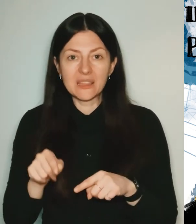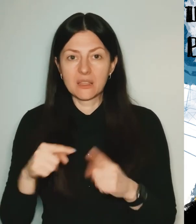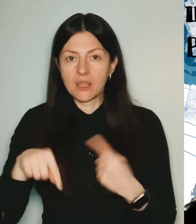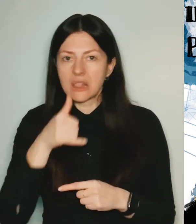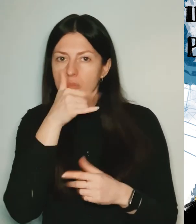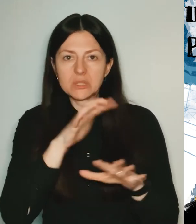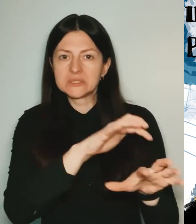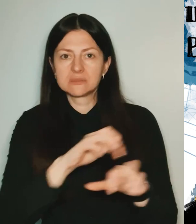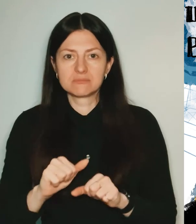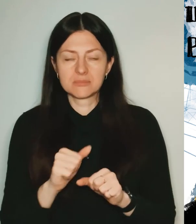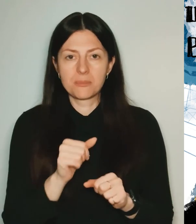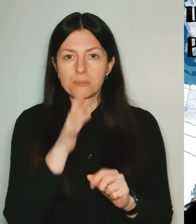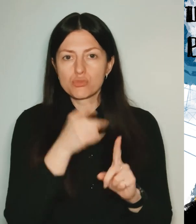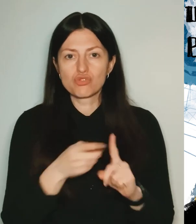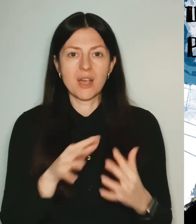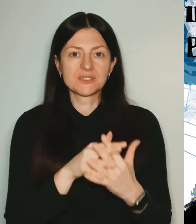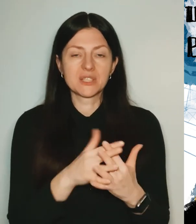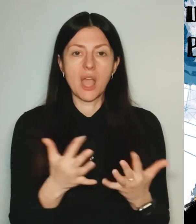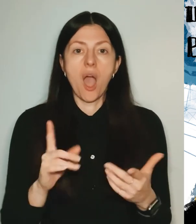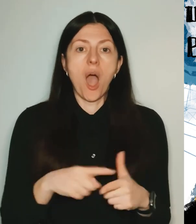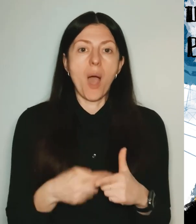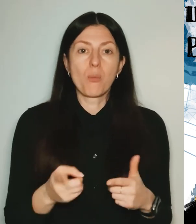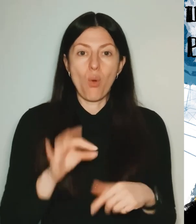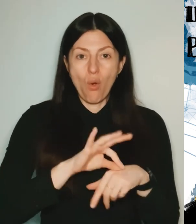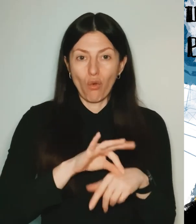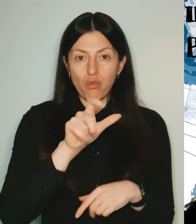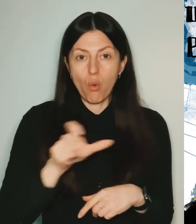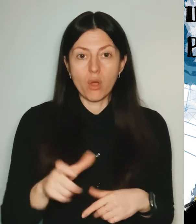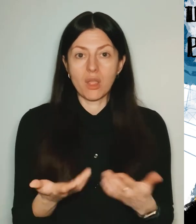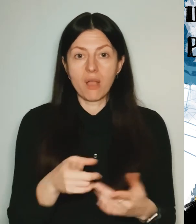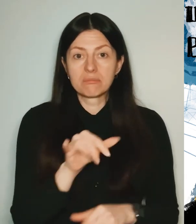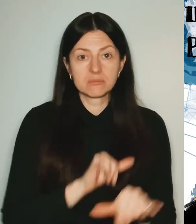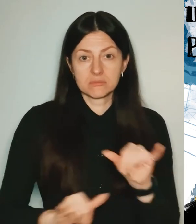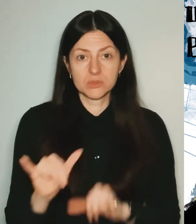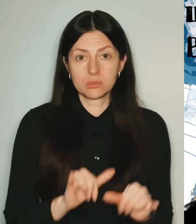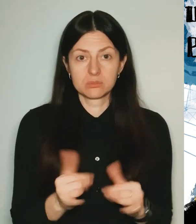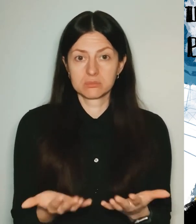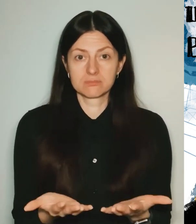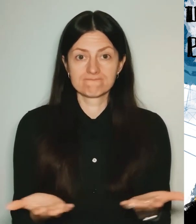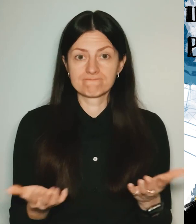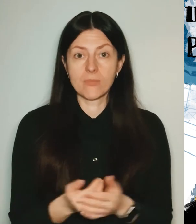them home or just sick people who have no place to go.